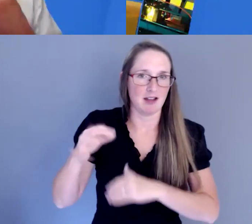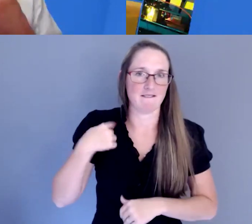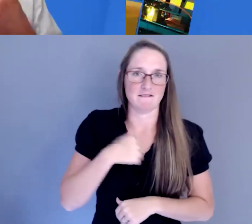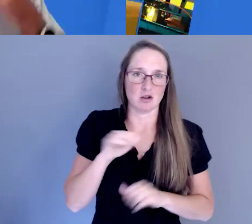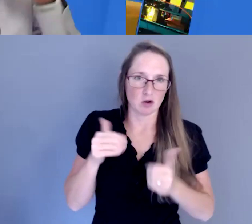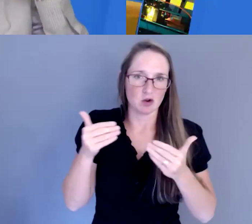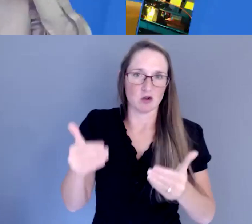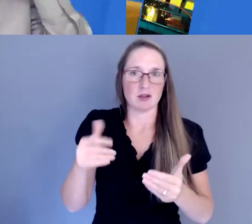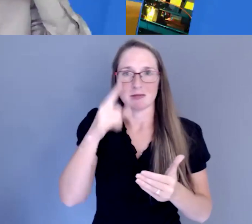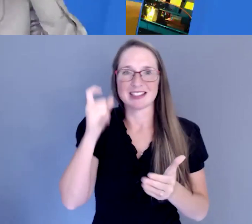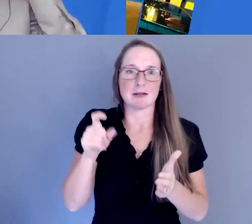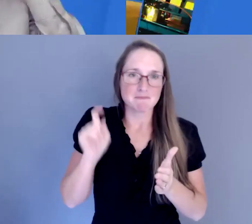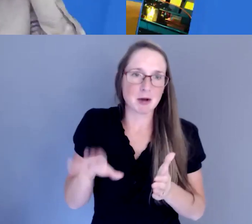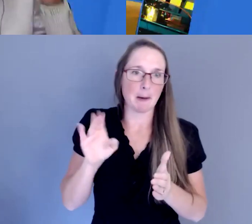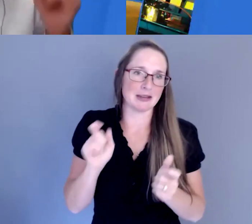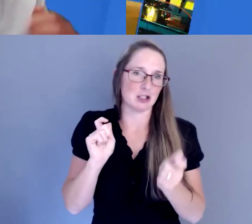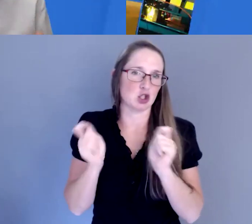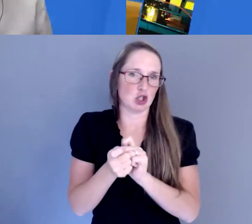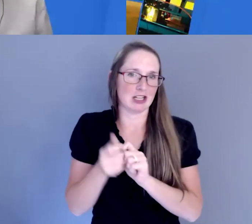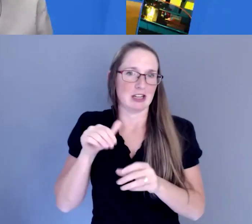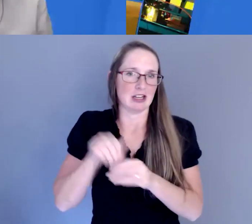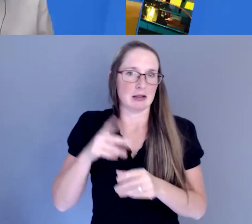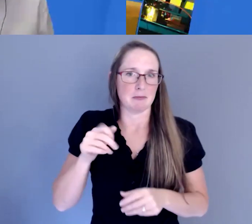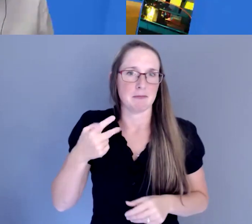because it must be changed in the PAPP guide.